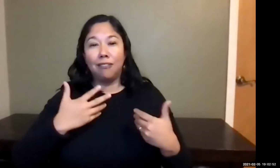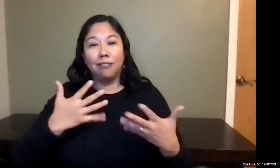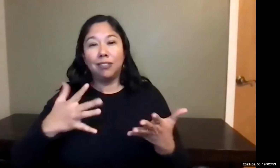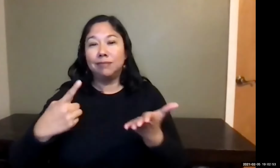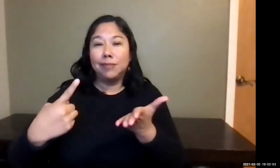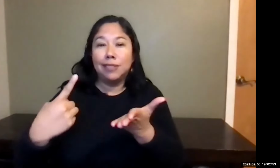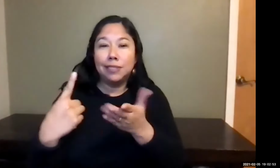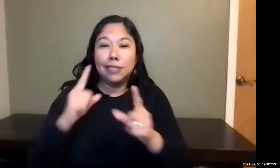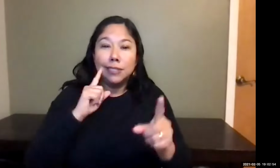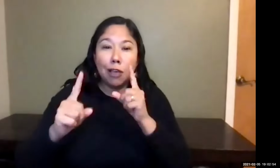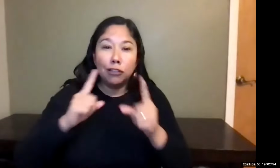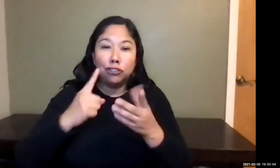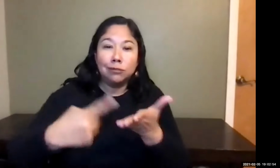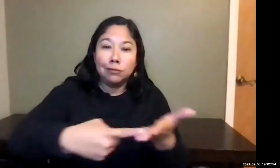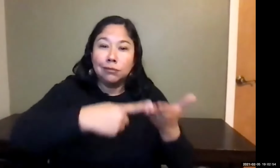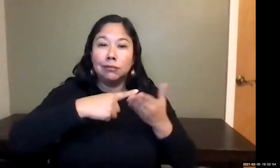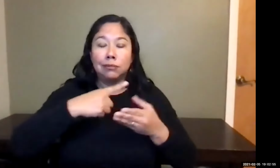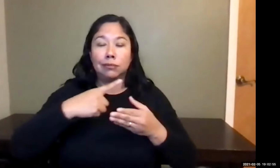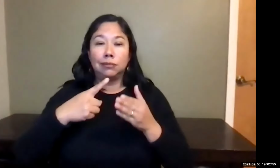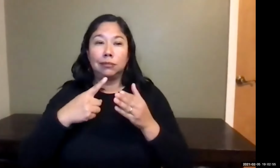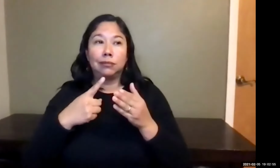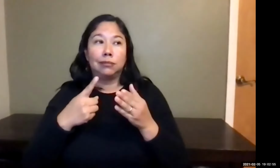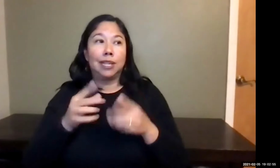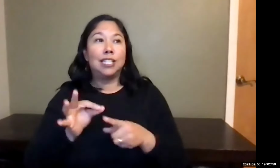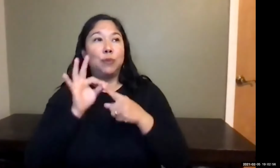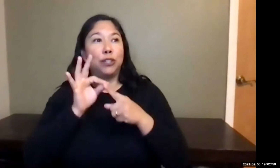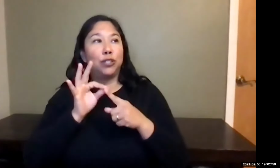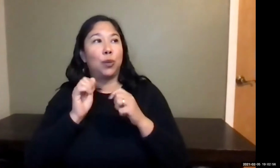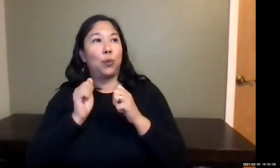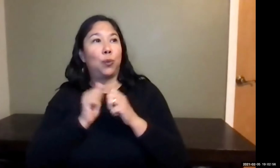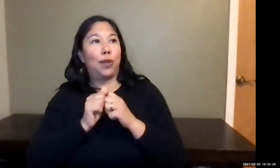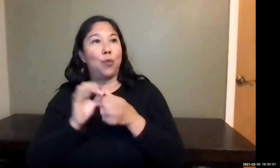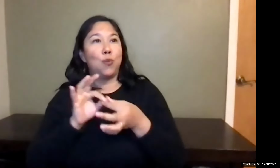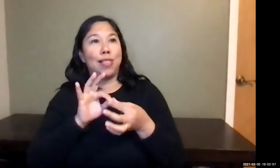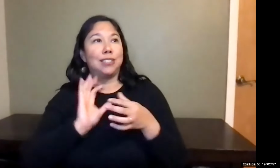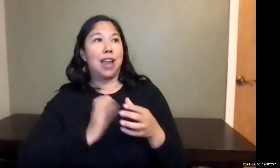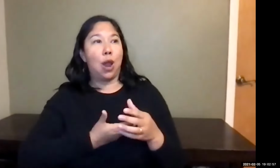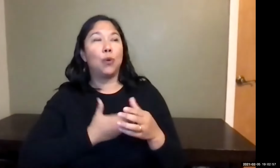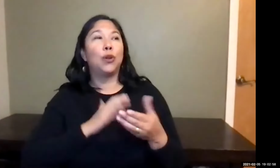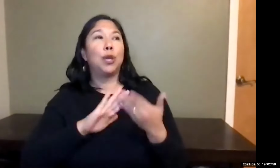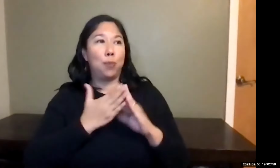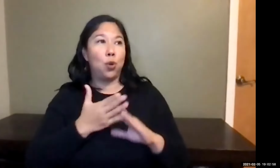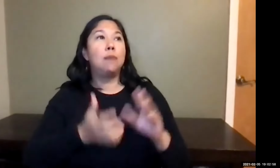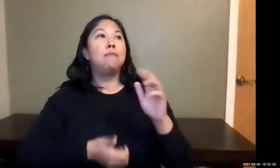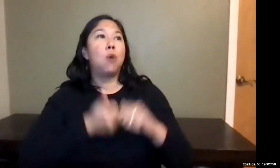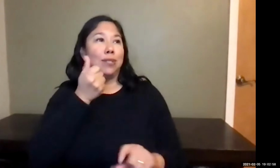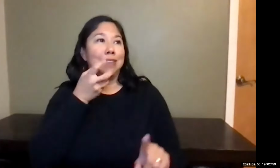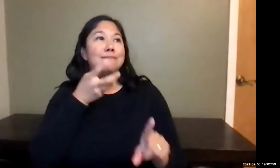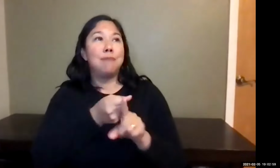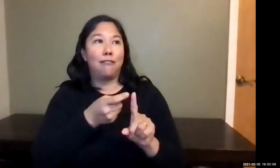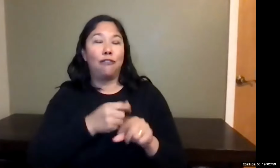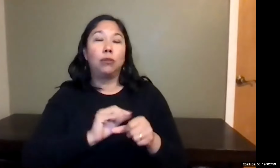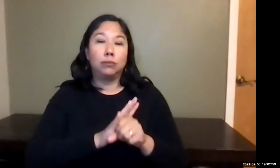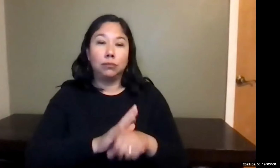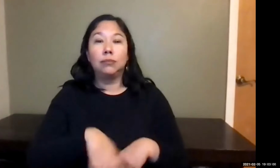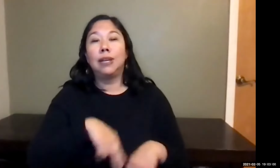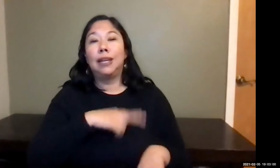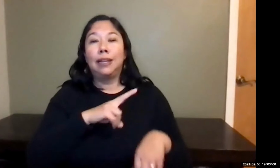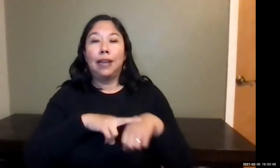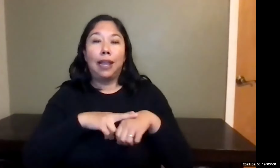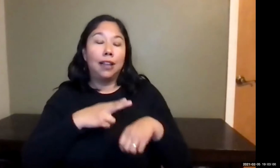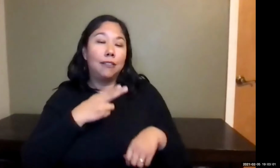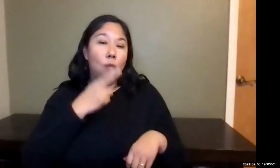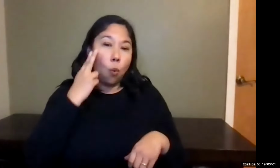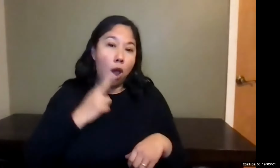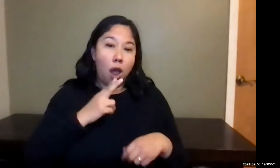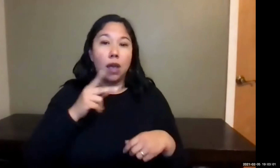as they pertain to our communities most impacted by the pandemic, like Native Hawaiian, Pacific Islander, Asian, right.